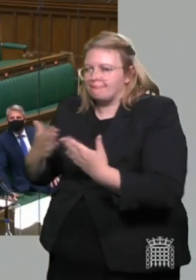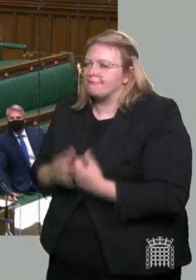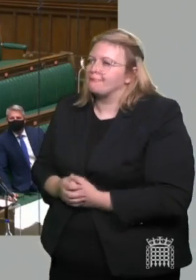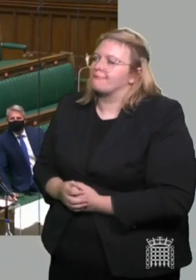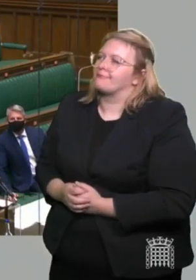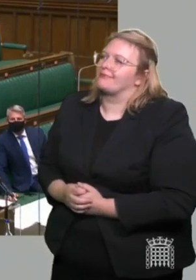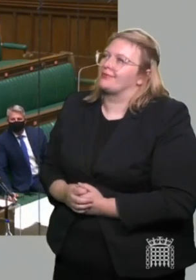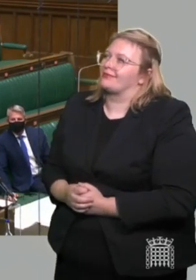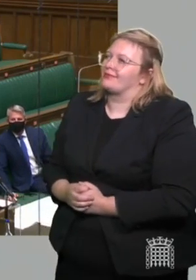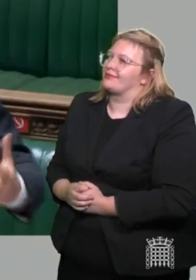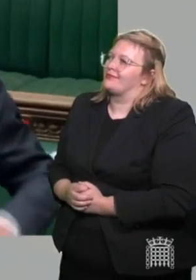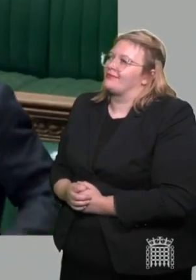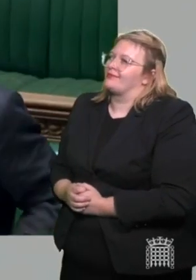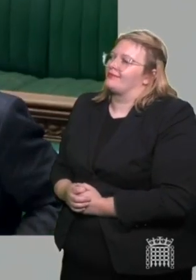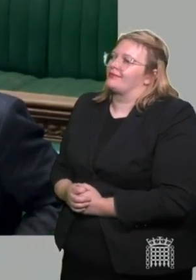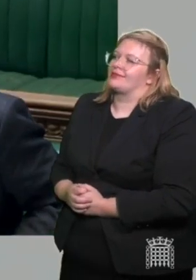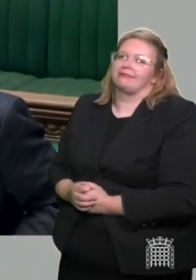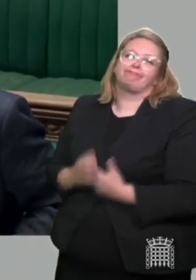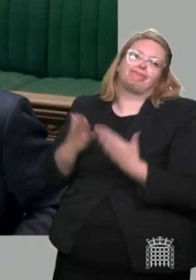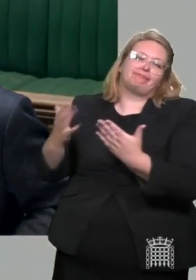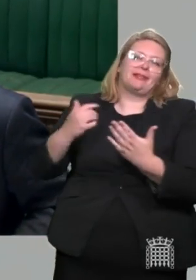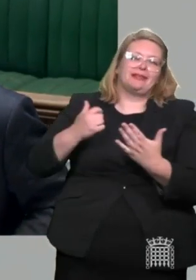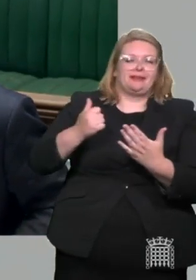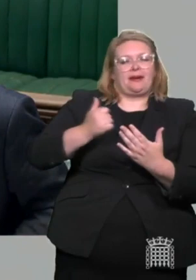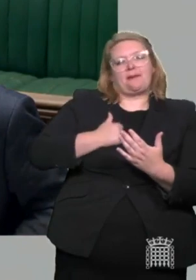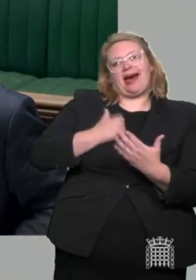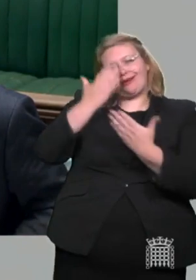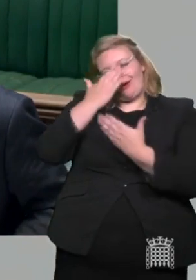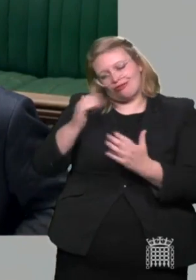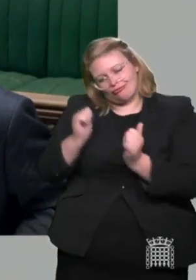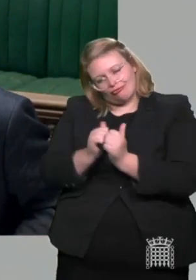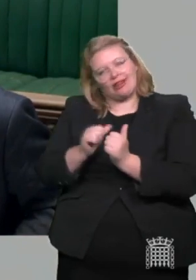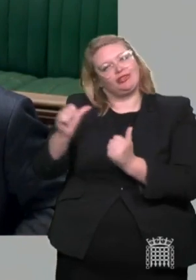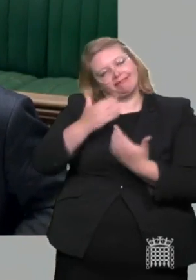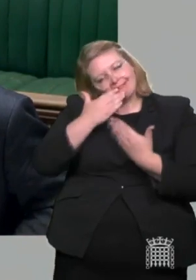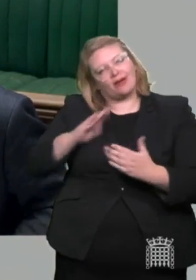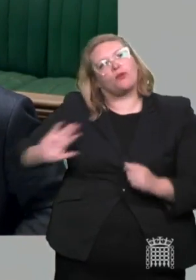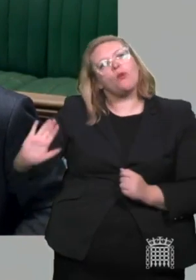My hon. Friend should thank everybody involved, and it has been a fantastic national effort,